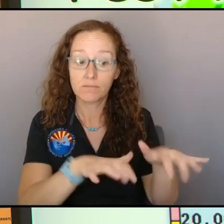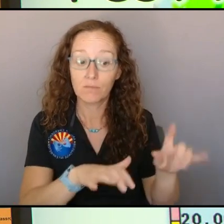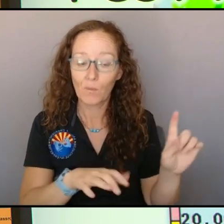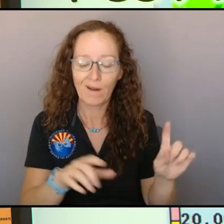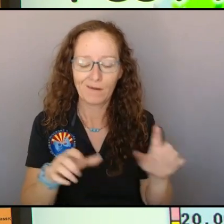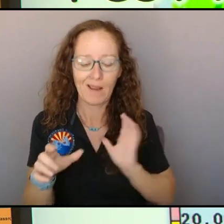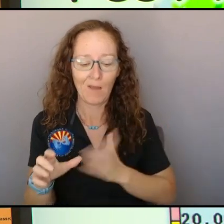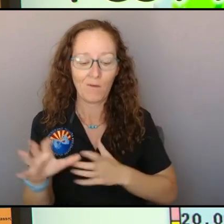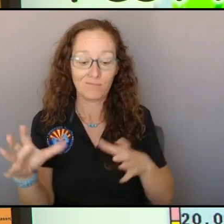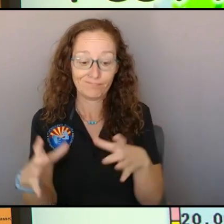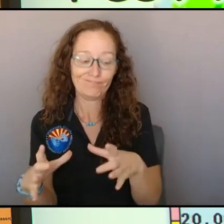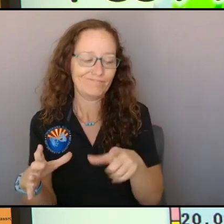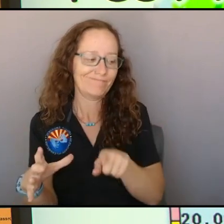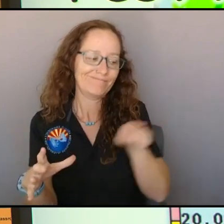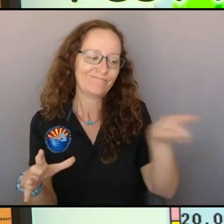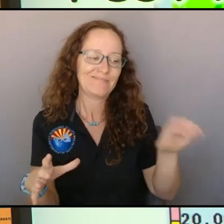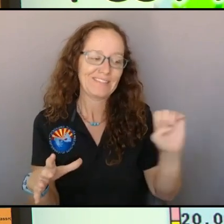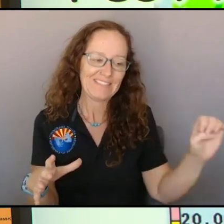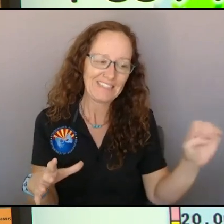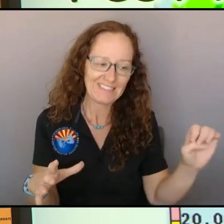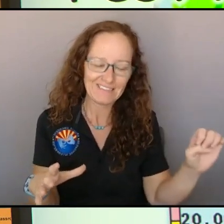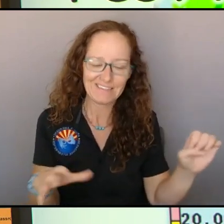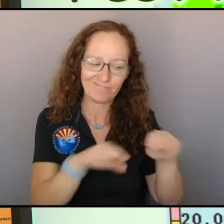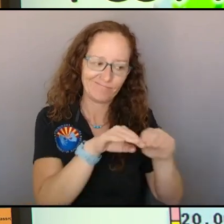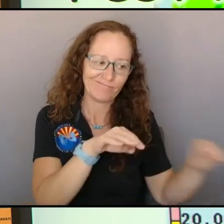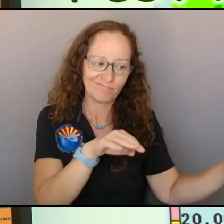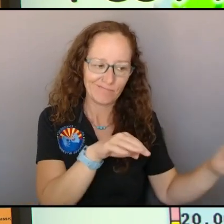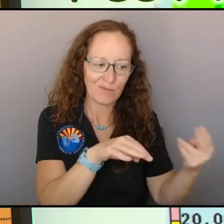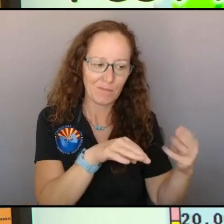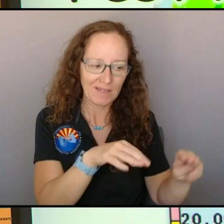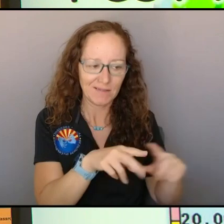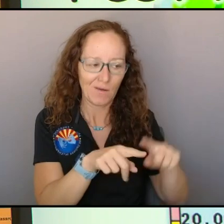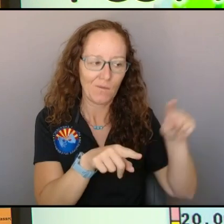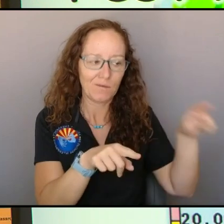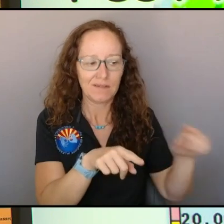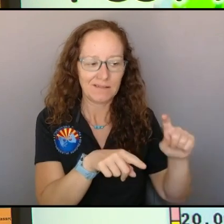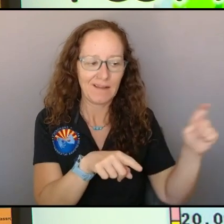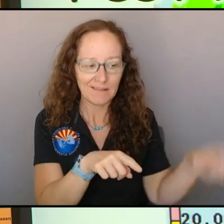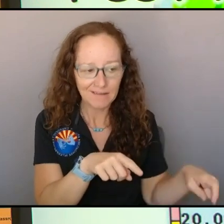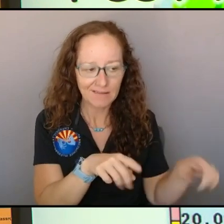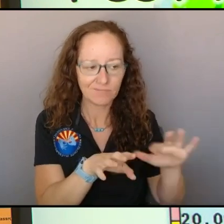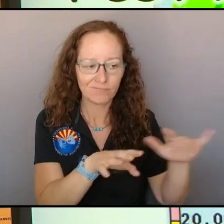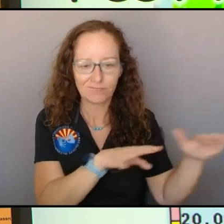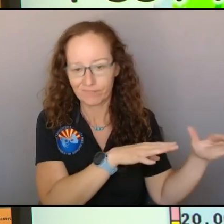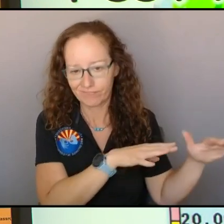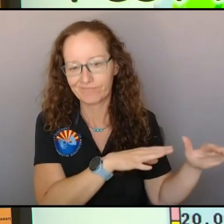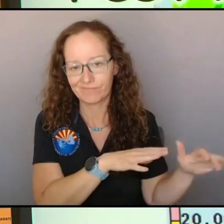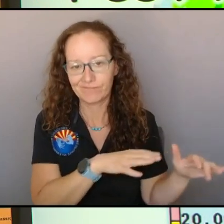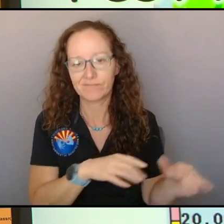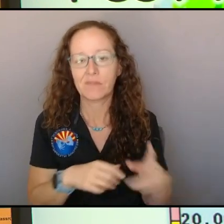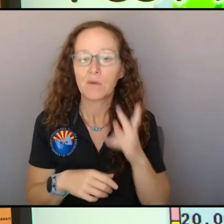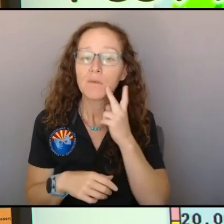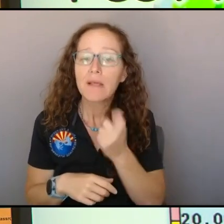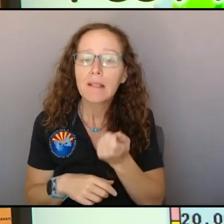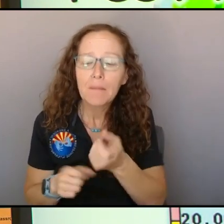Eastern Plains of New Mexico, into the Texas Panhandle ,and further east. And you see just a few blips over our area meaning